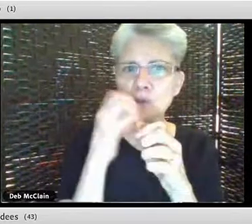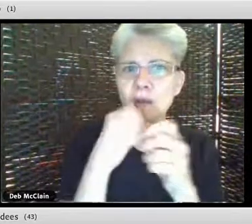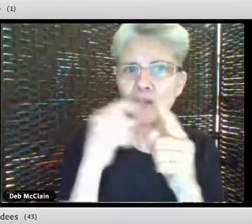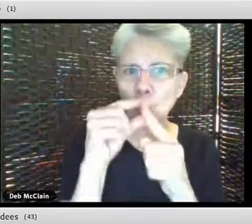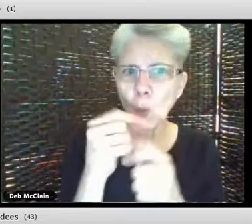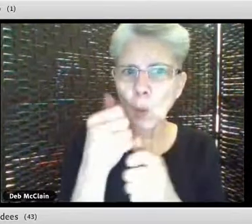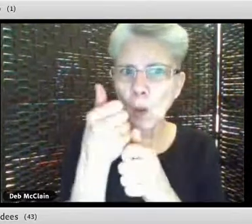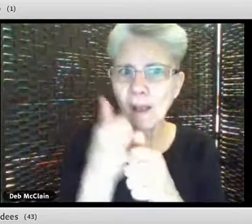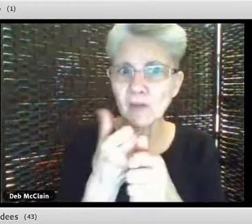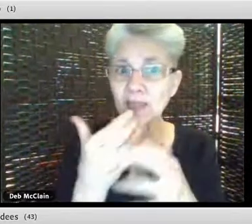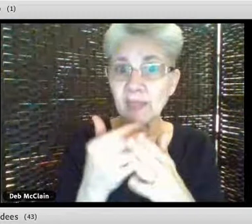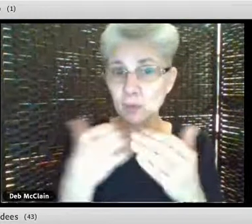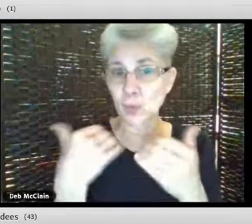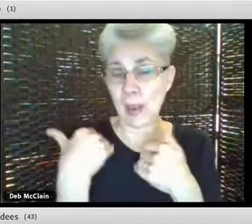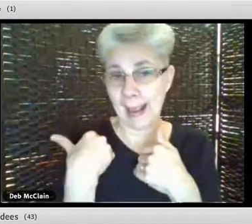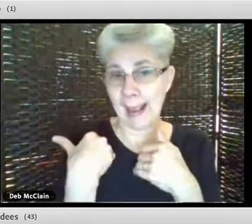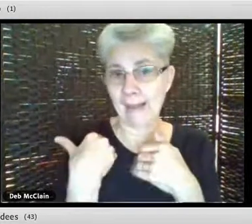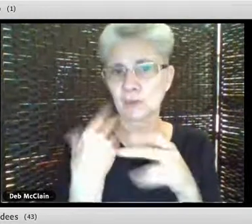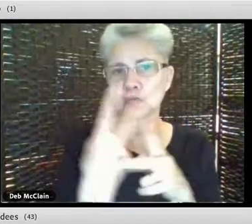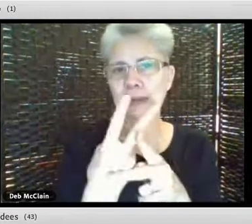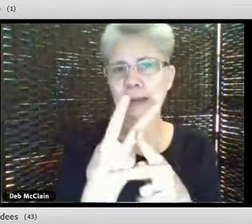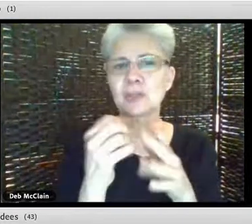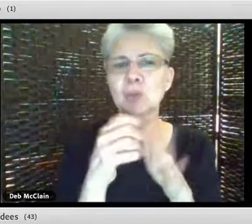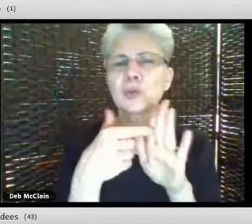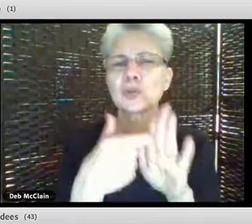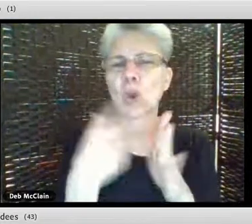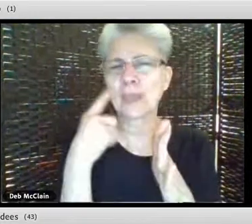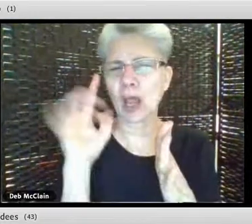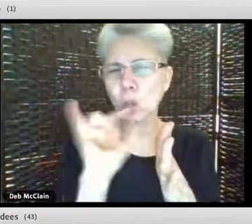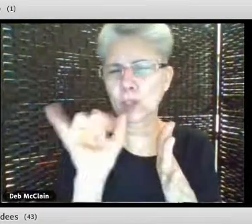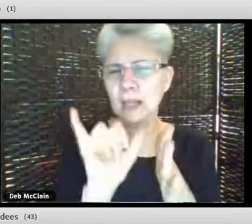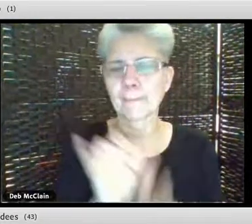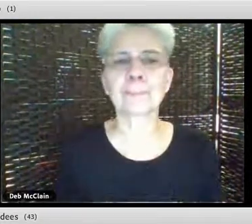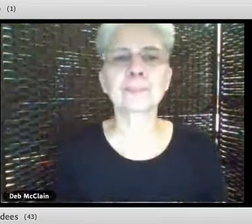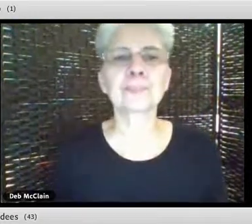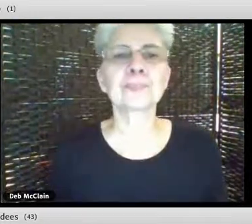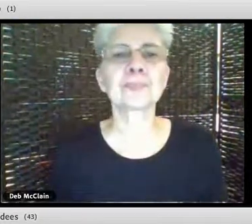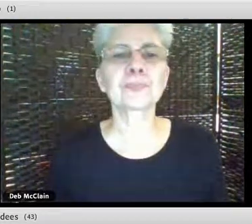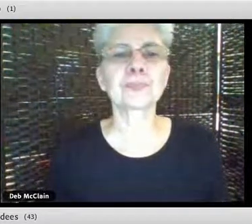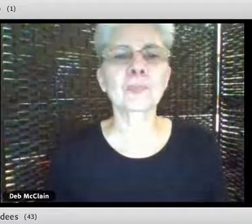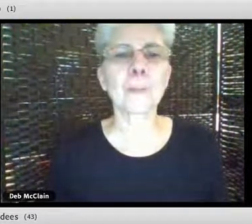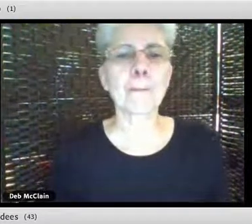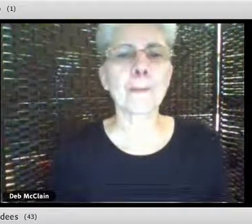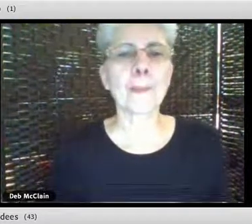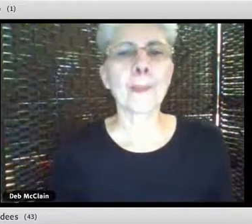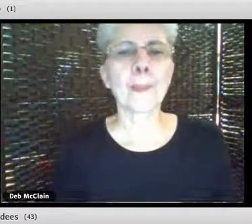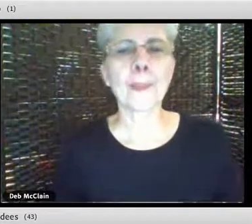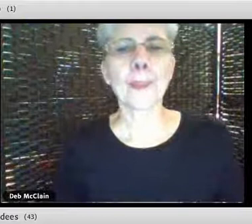and you have pictures and different things, it will search every word of everything that you have in Keep.